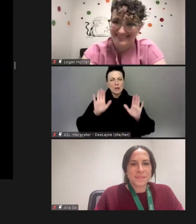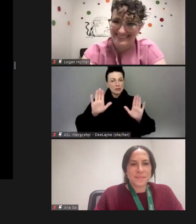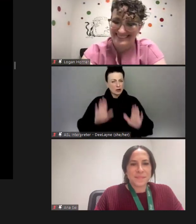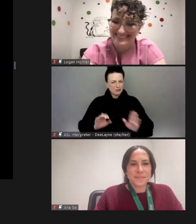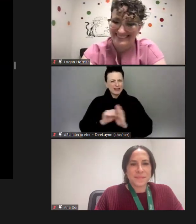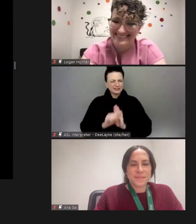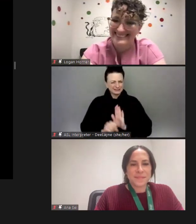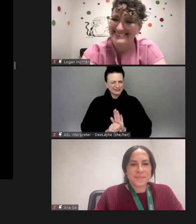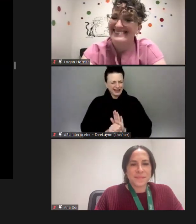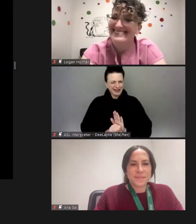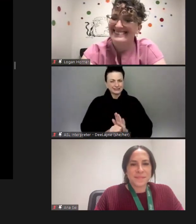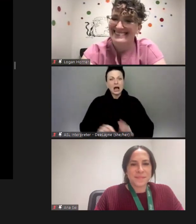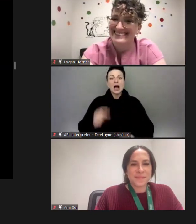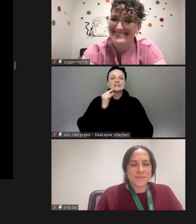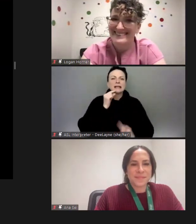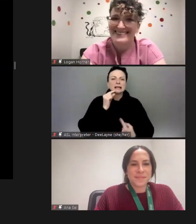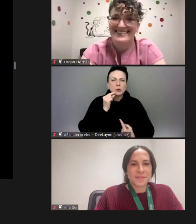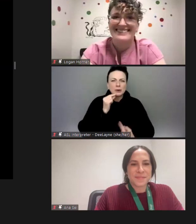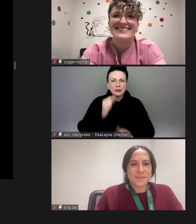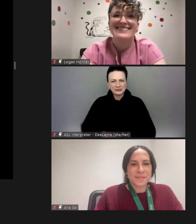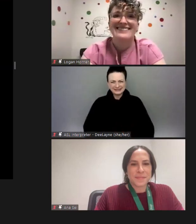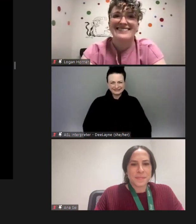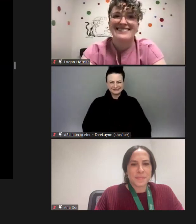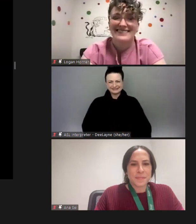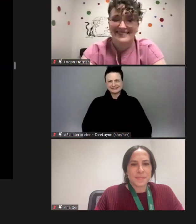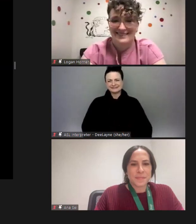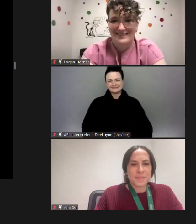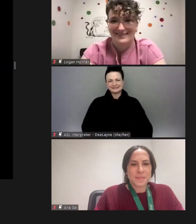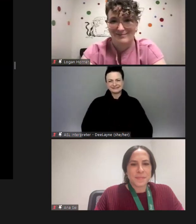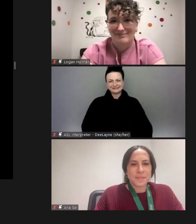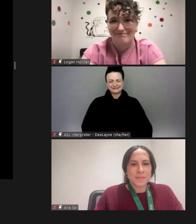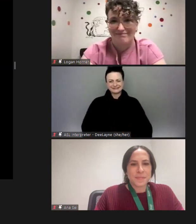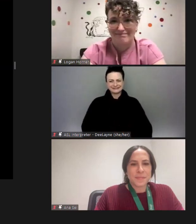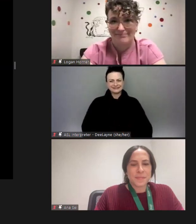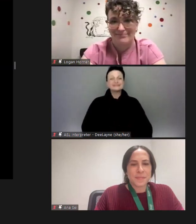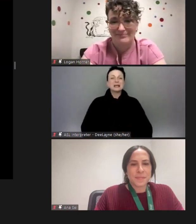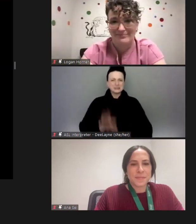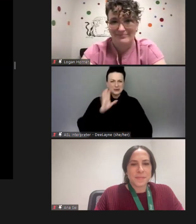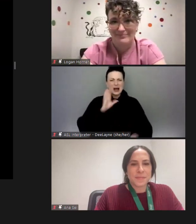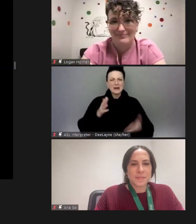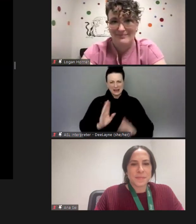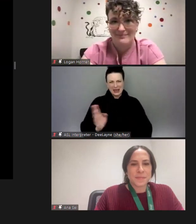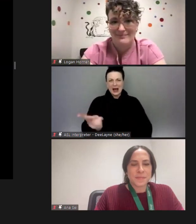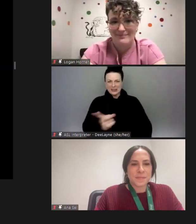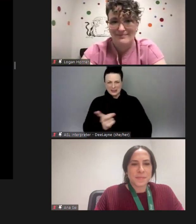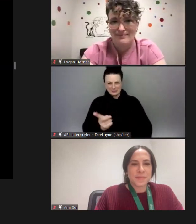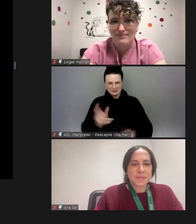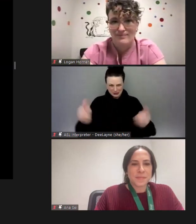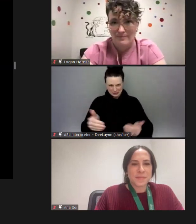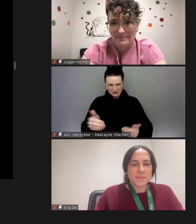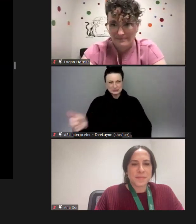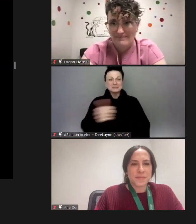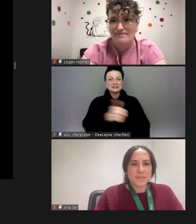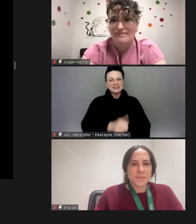of San Antonio um and so I will allow them to